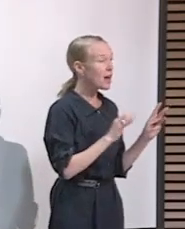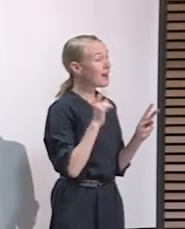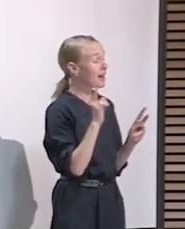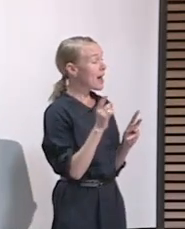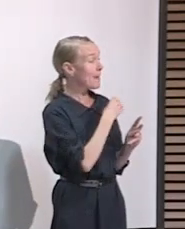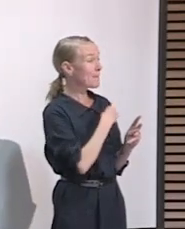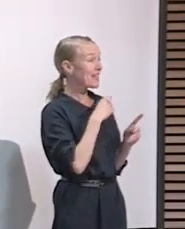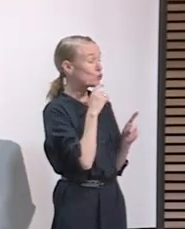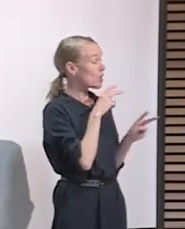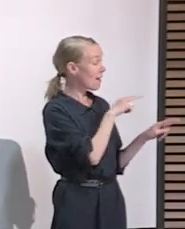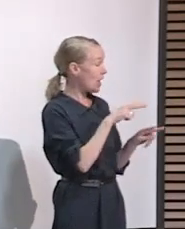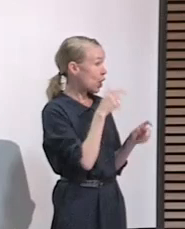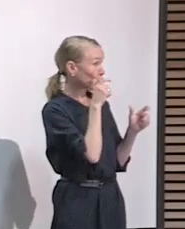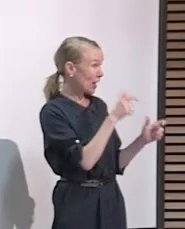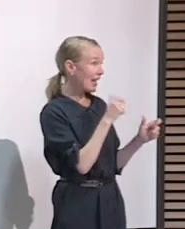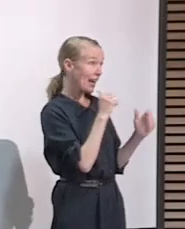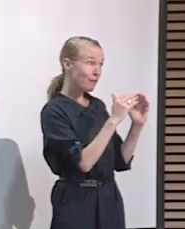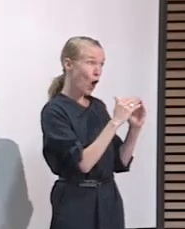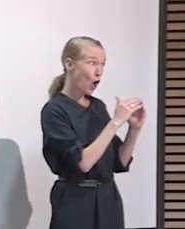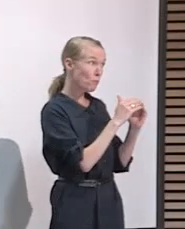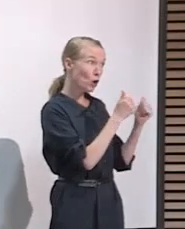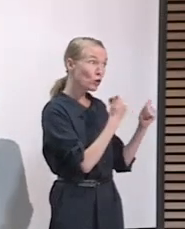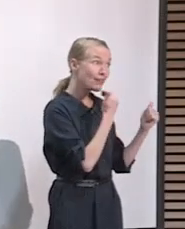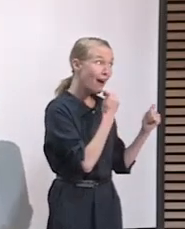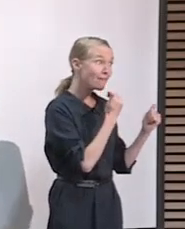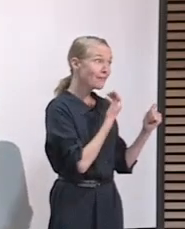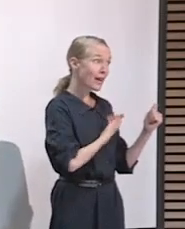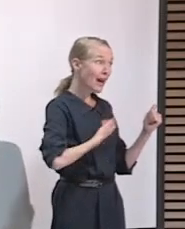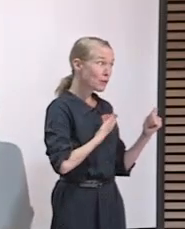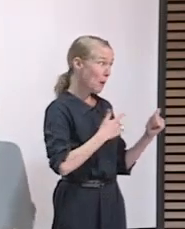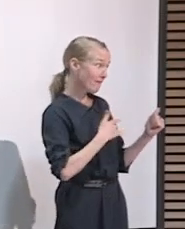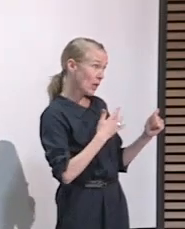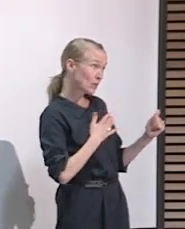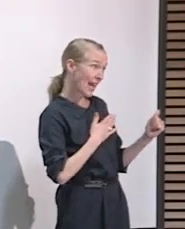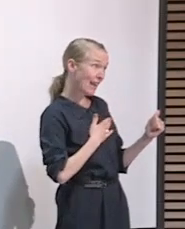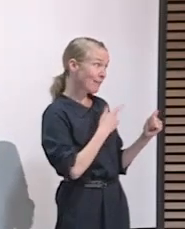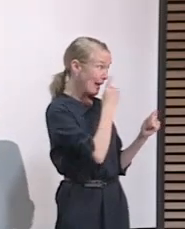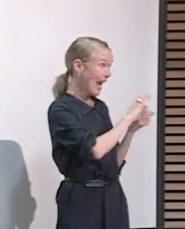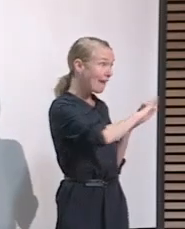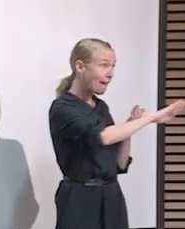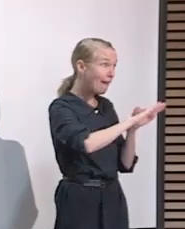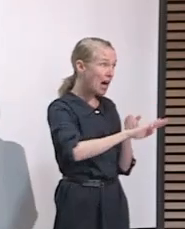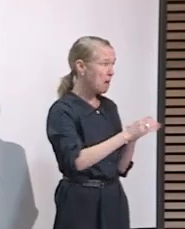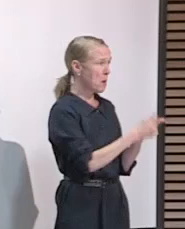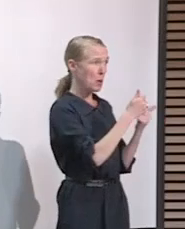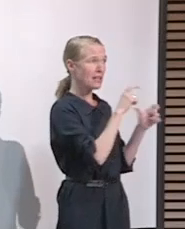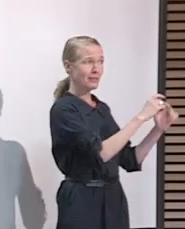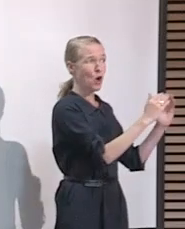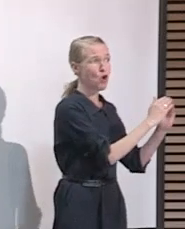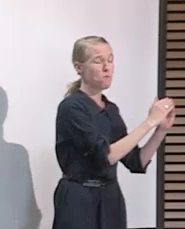take them to a certain facility. There has to be a quarantine arrangement that's appropriate and that the medical officer of health is